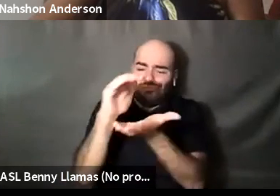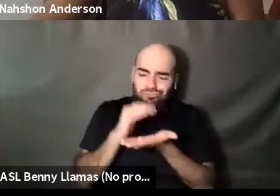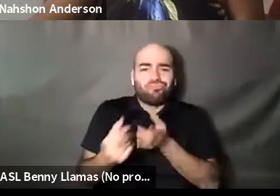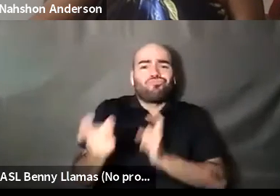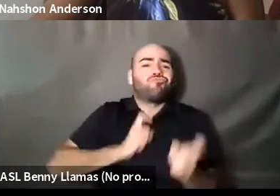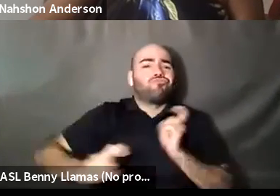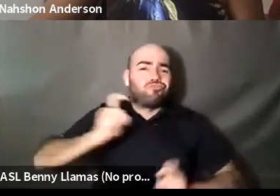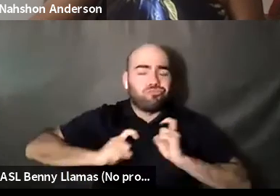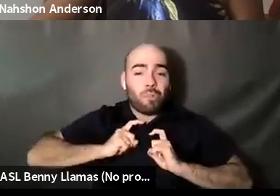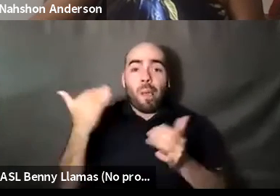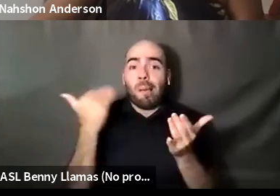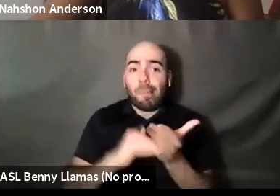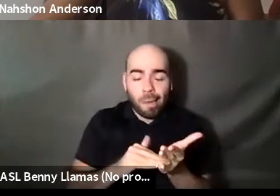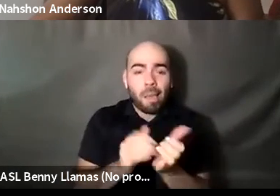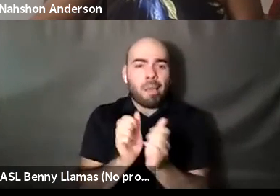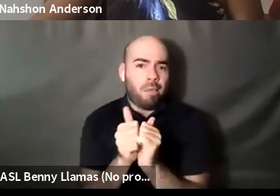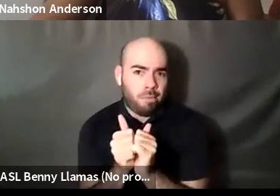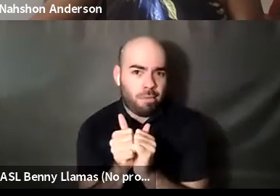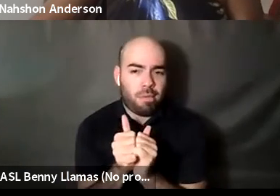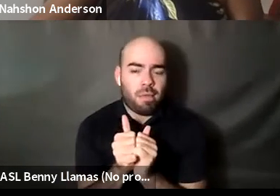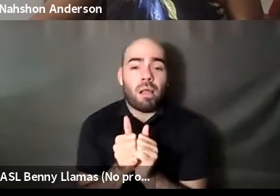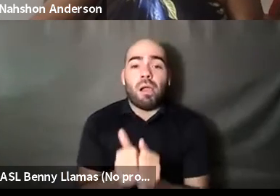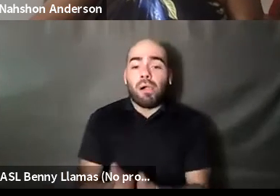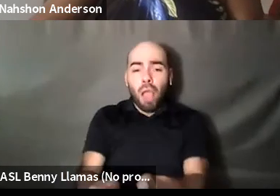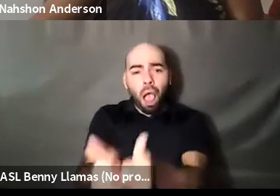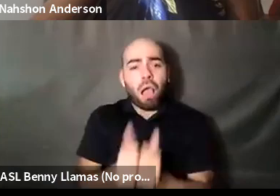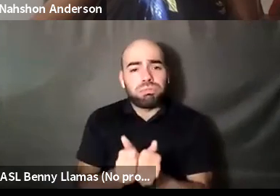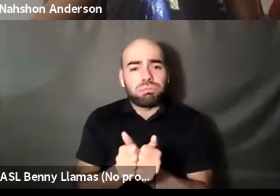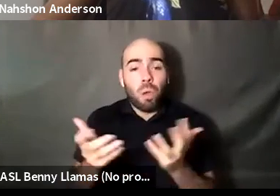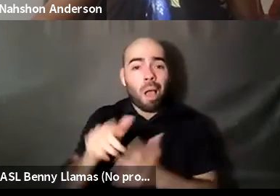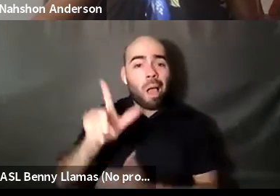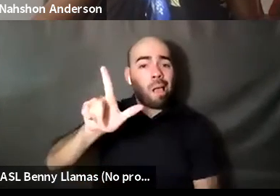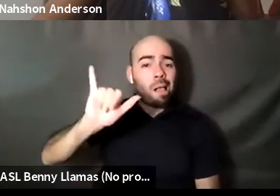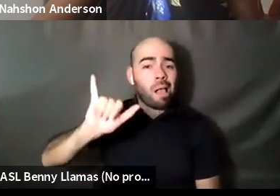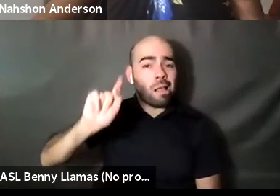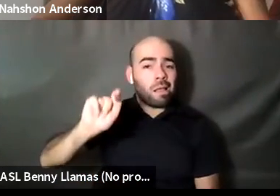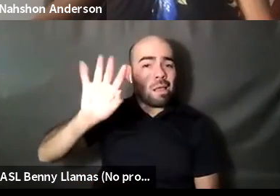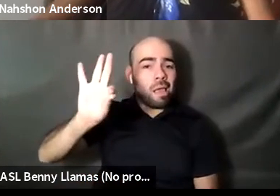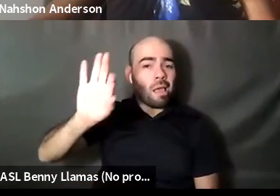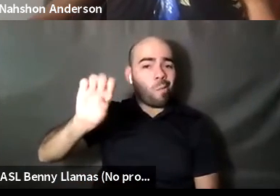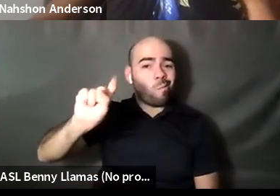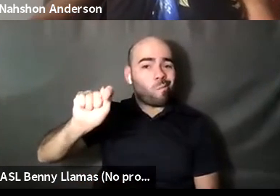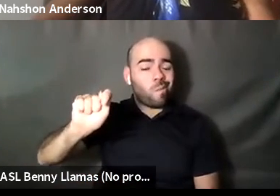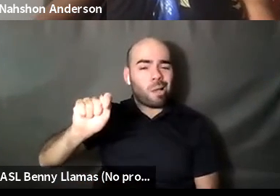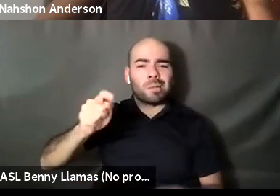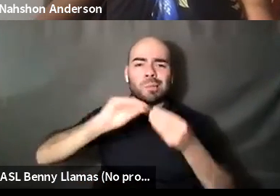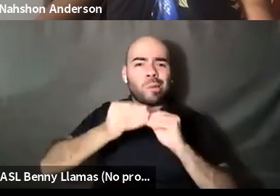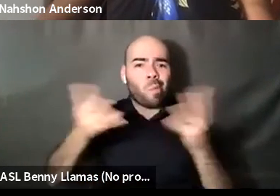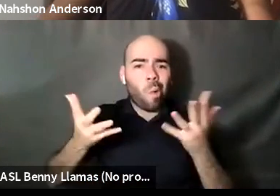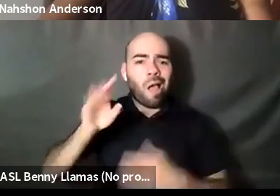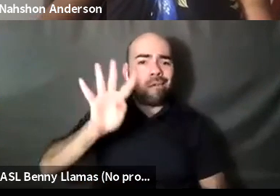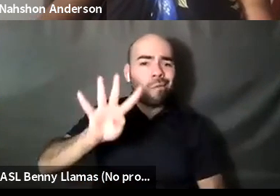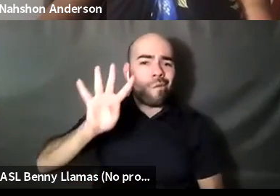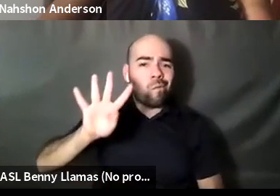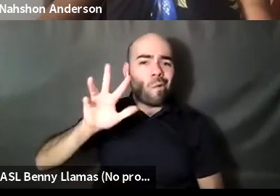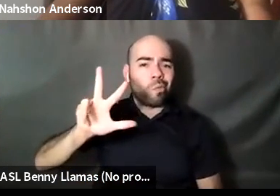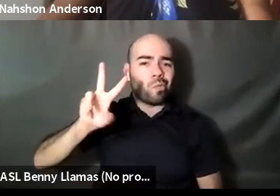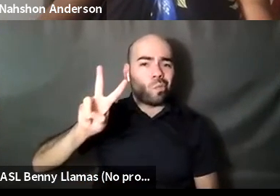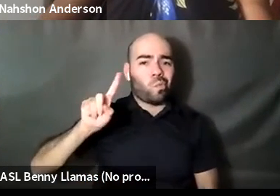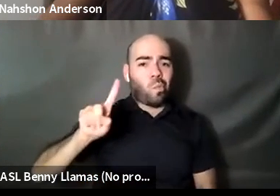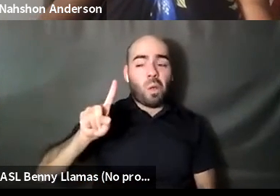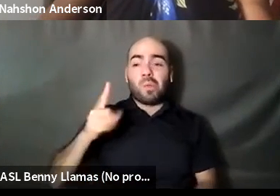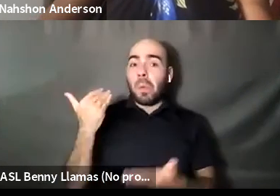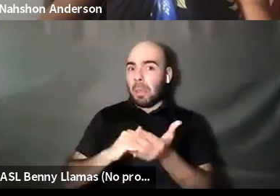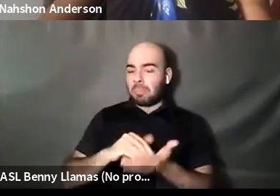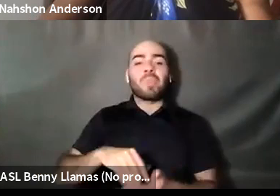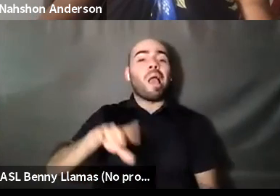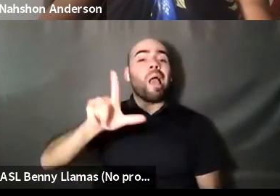William Johnson He?Him: Get again you can donate by typing lit fest code lit fest 244321 that's lit fest to the code to number 44321